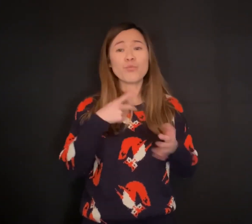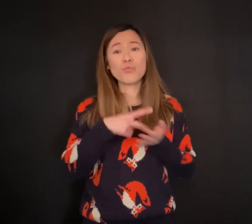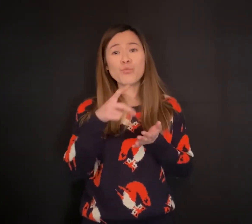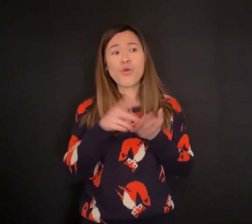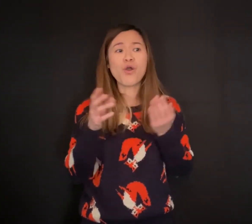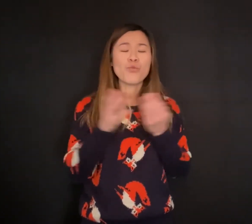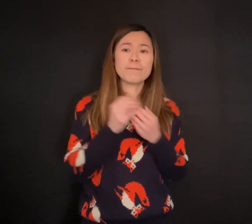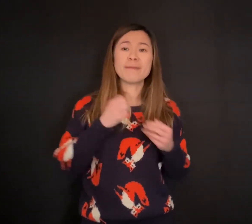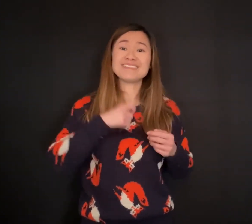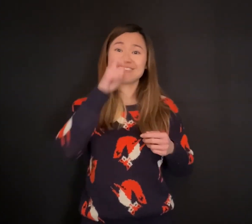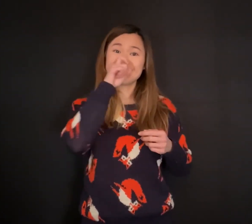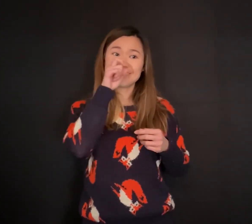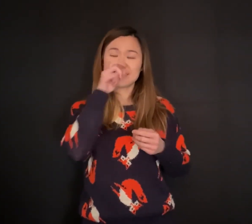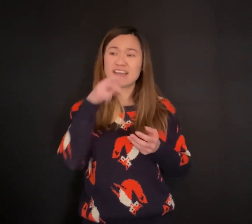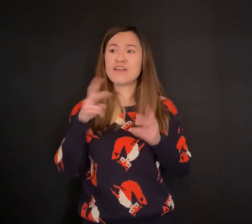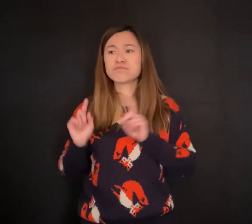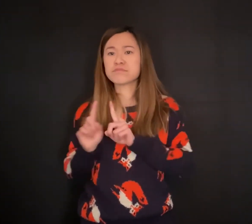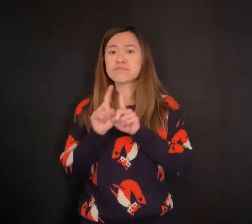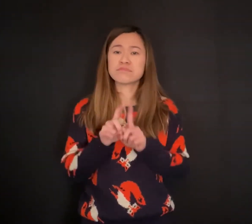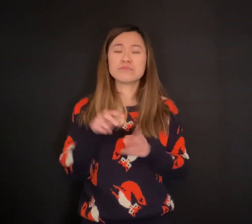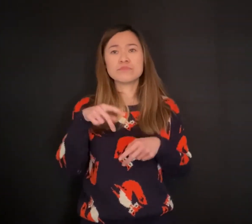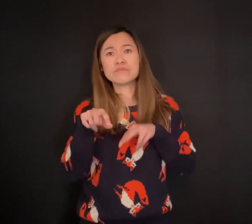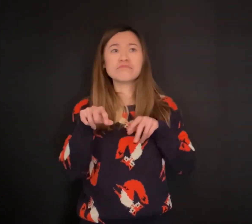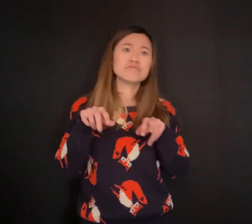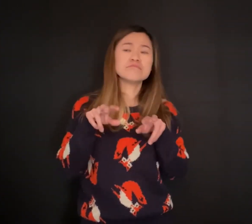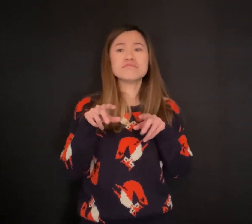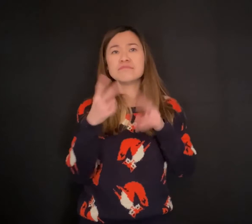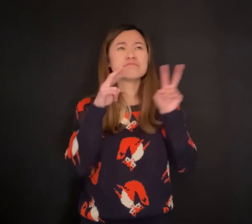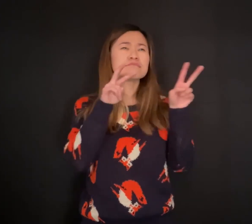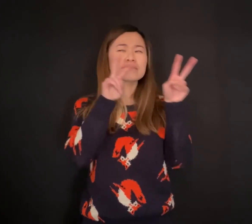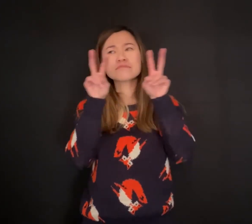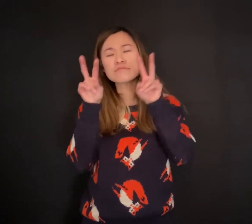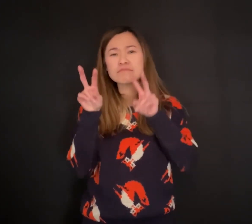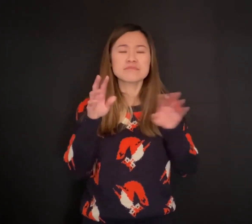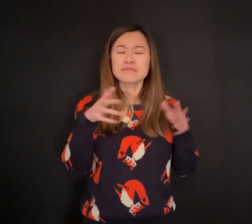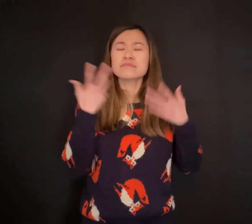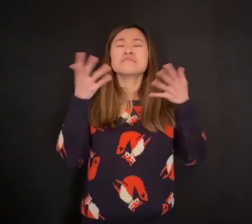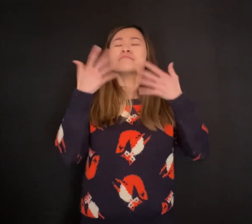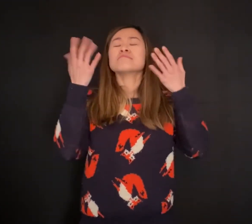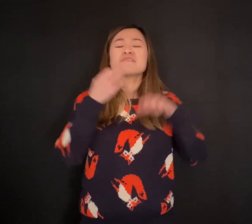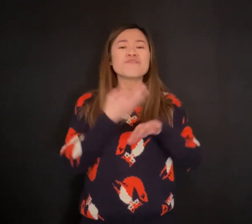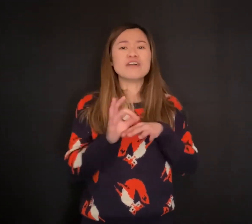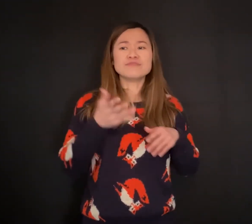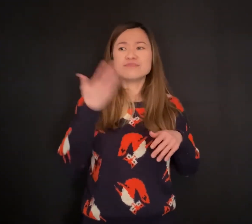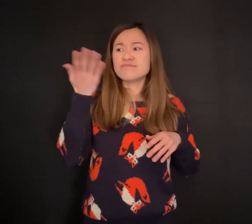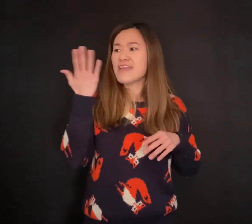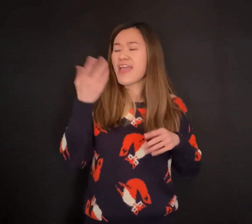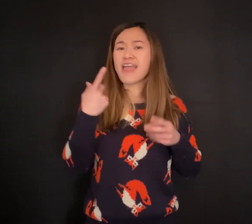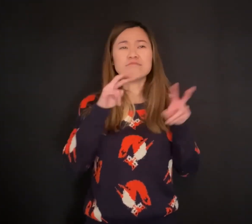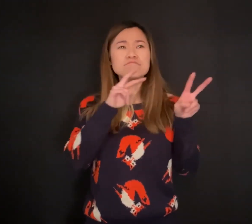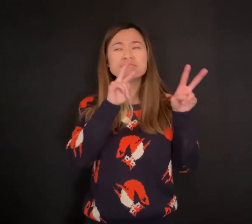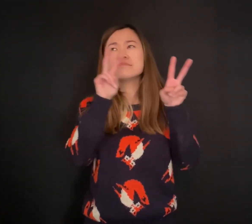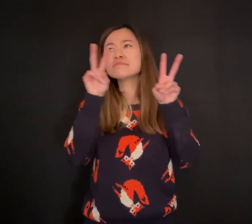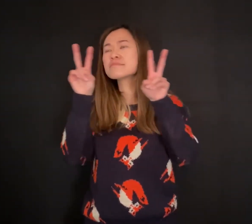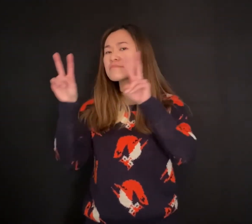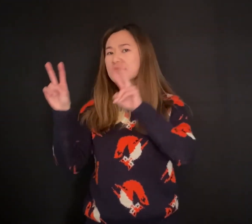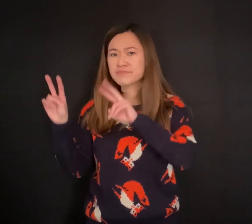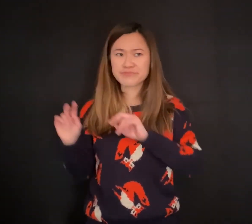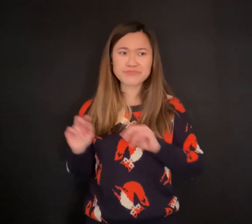for example I like to walk with my sister. We go out and we enjoy the breeze while having a look around.